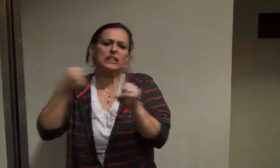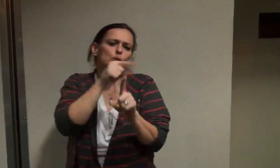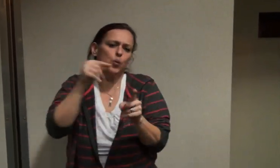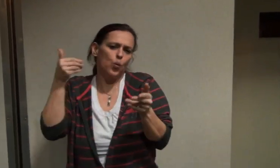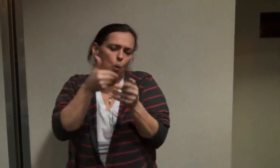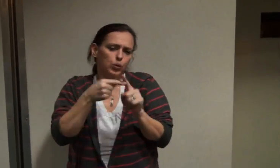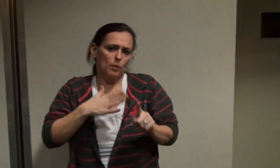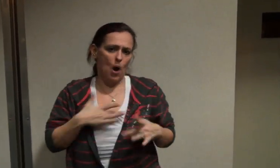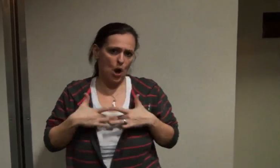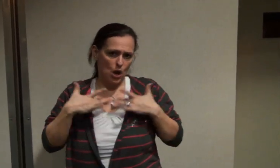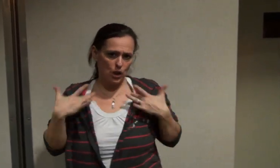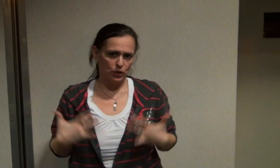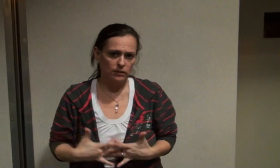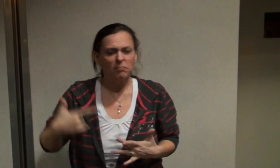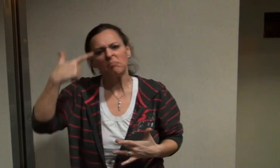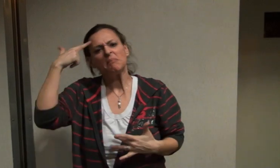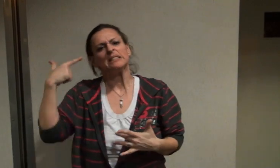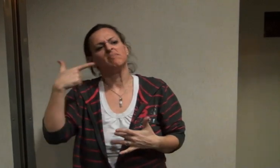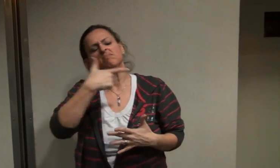I feel that this really hit me close to my heart.